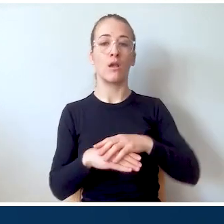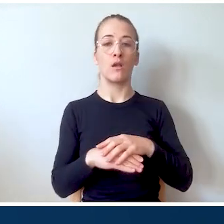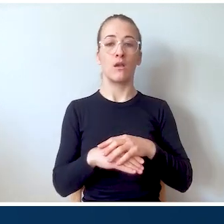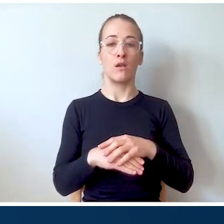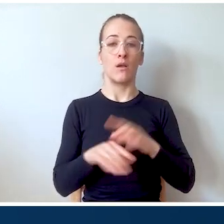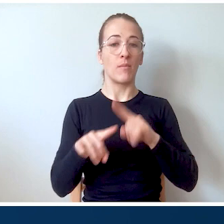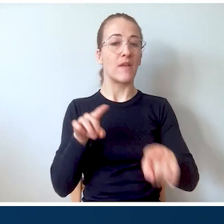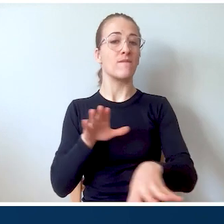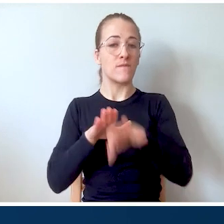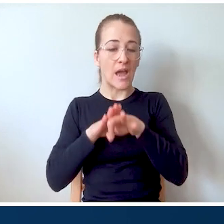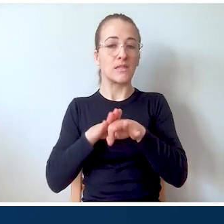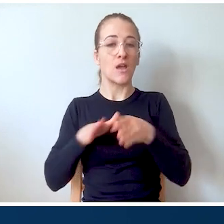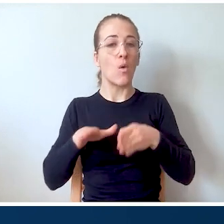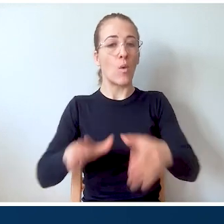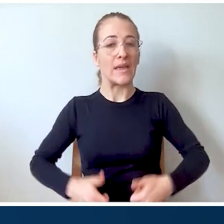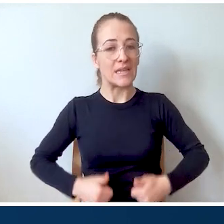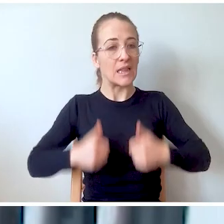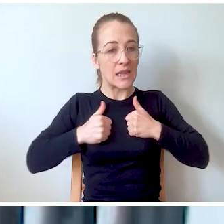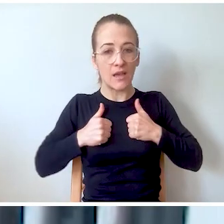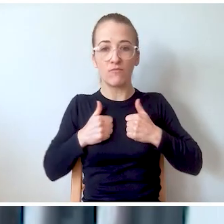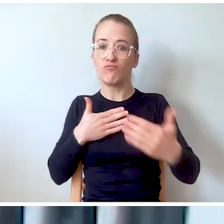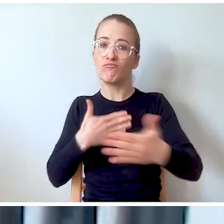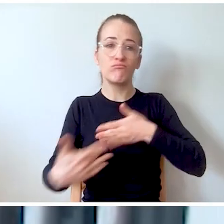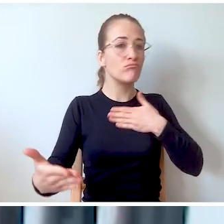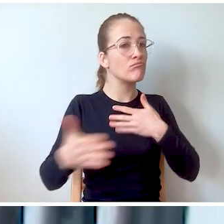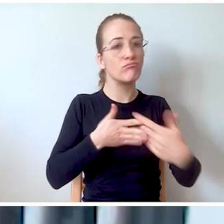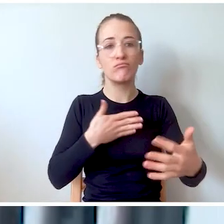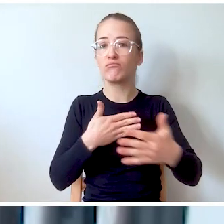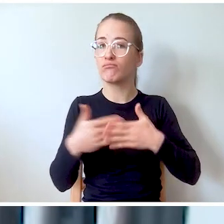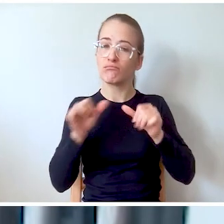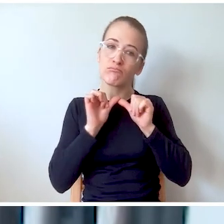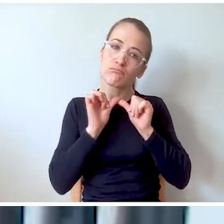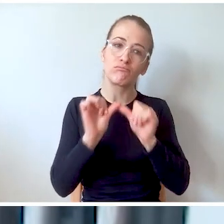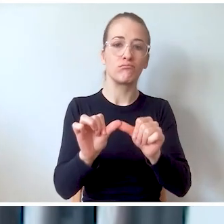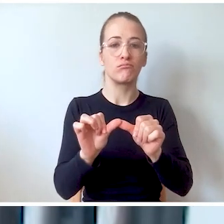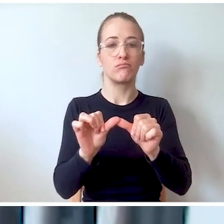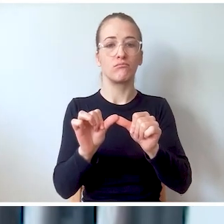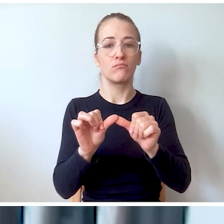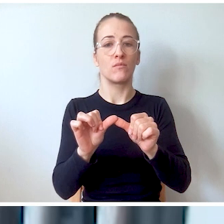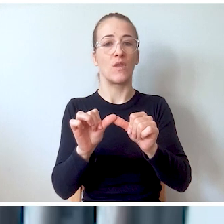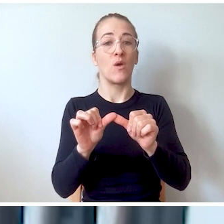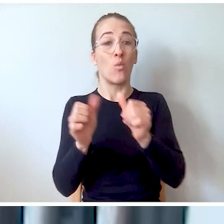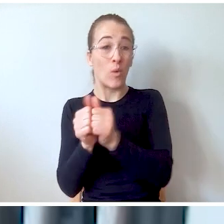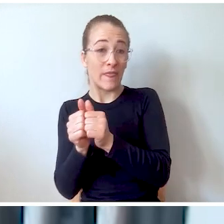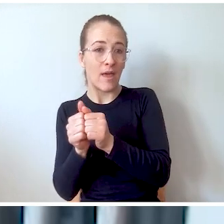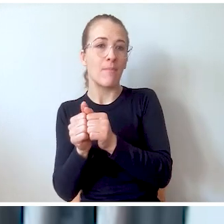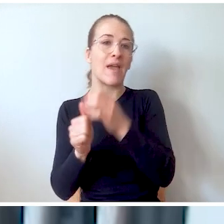but finds a way to live life nonetheless, despite them or even because of them.